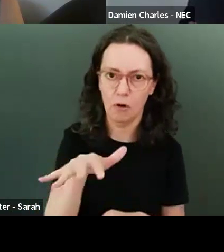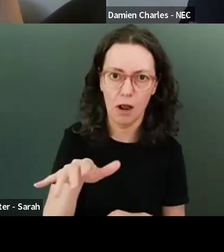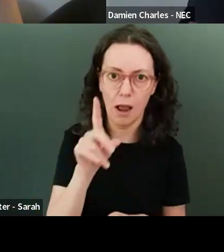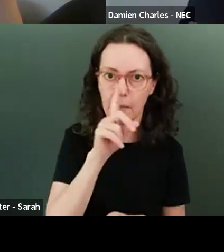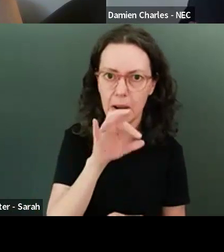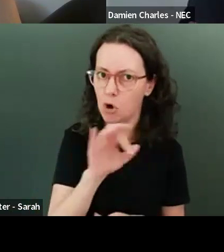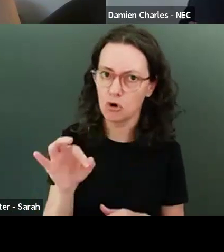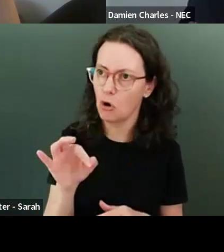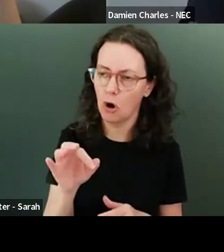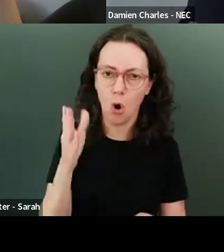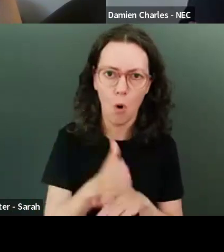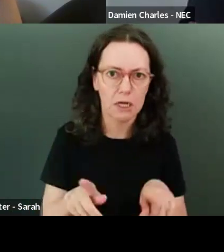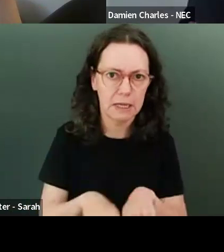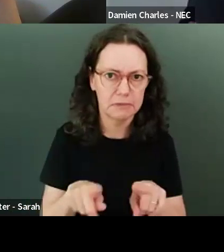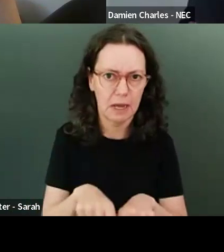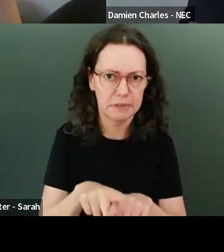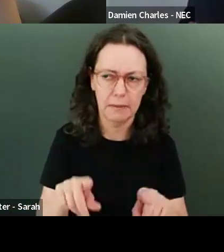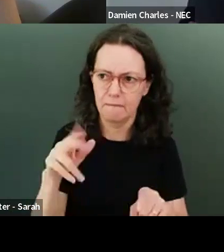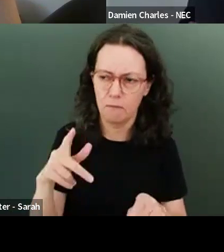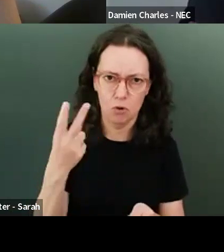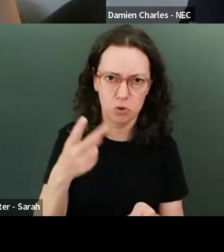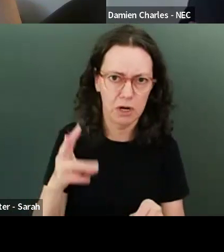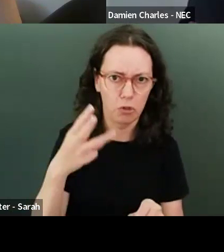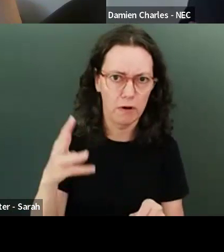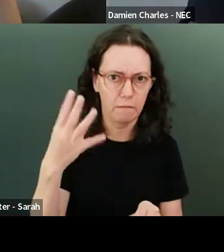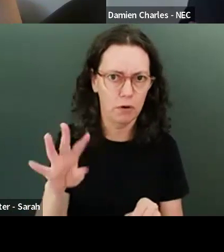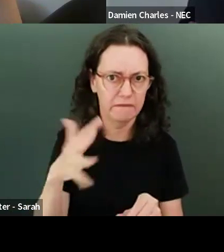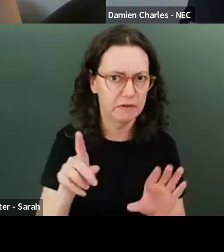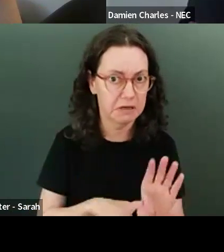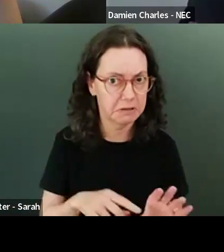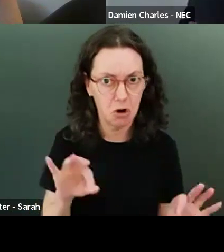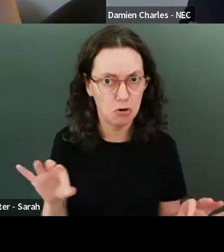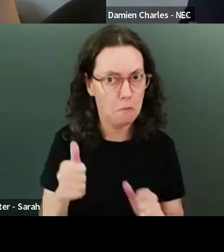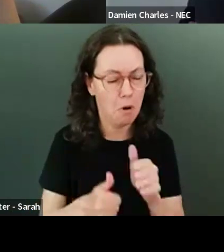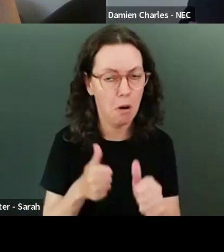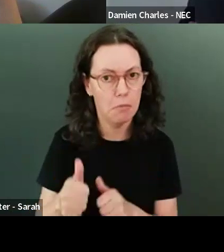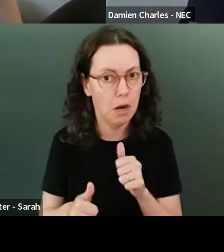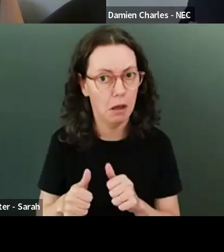contemporary either when we think